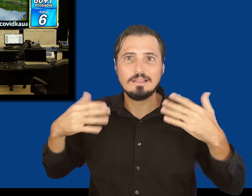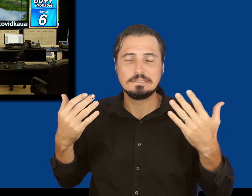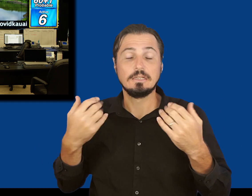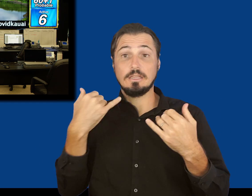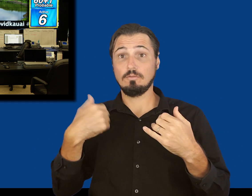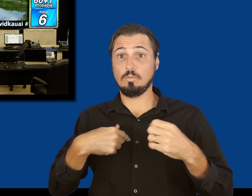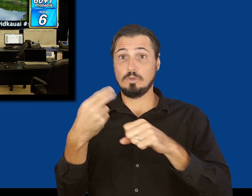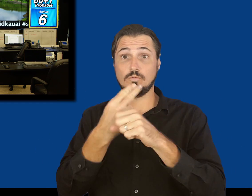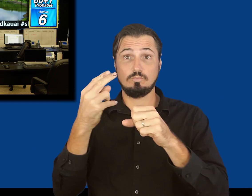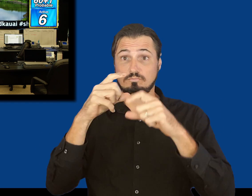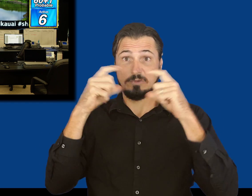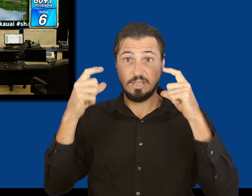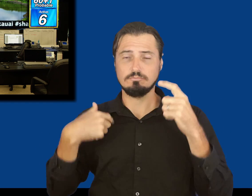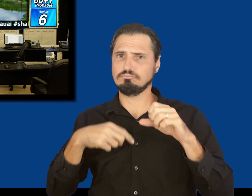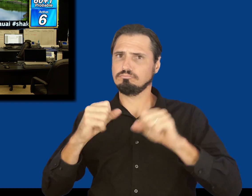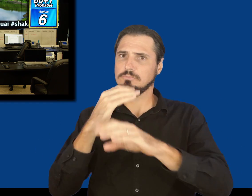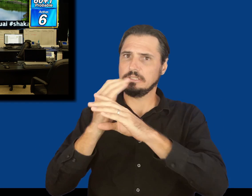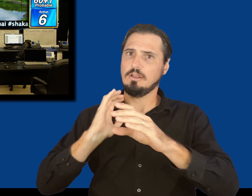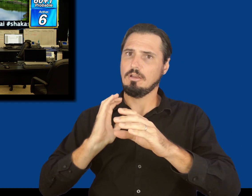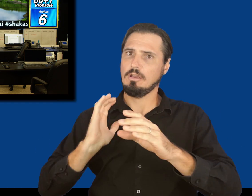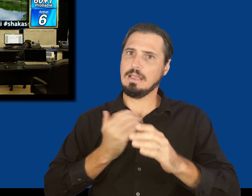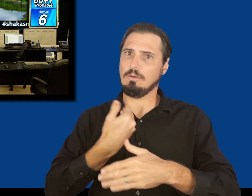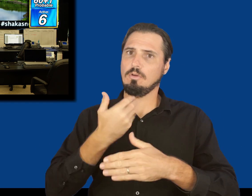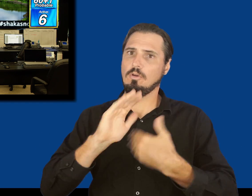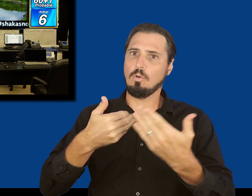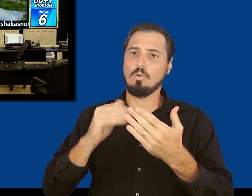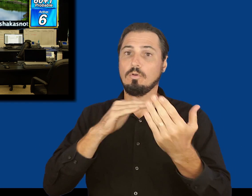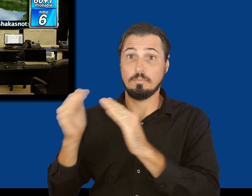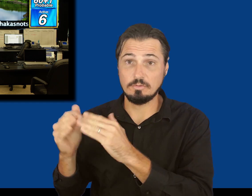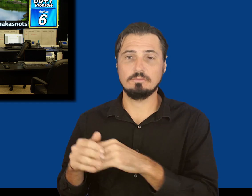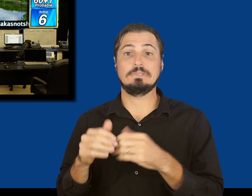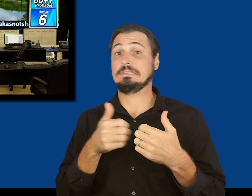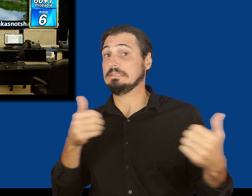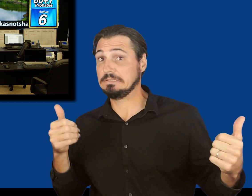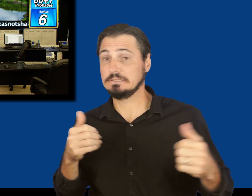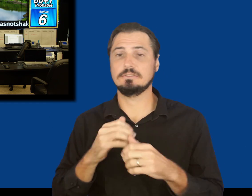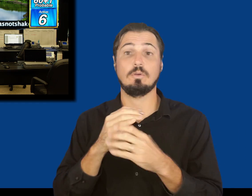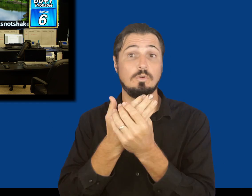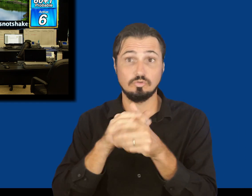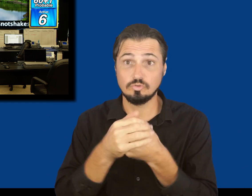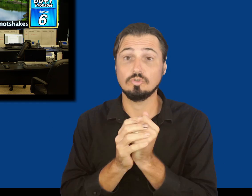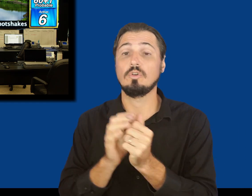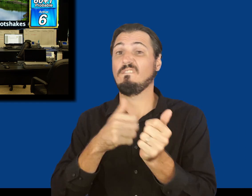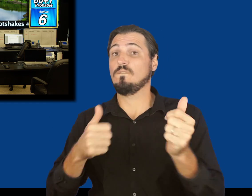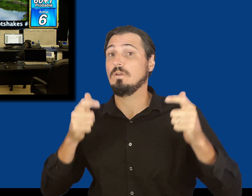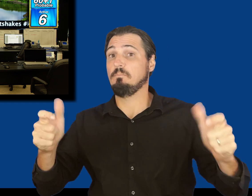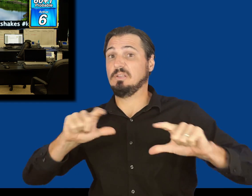Protects our entire Community along with distancing frequent hand-washing and avoiding large Gatherings.